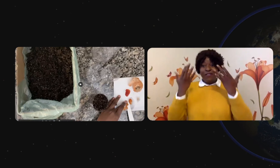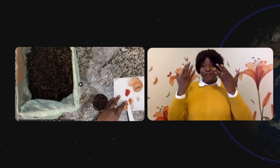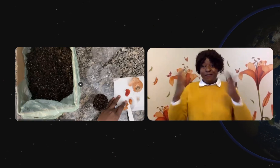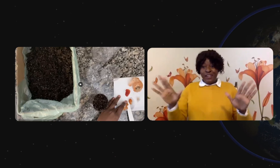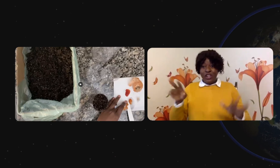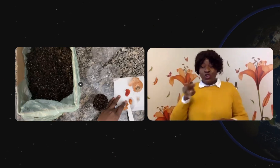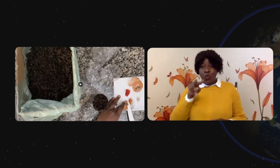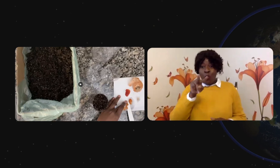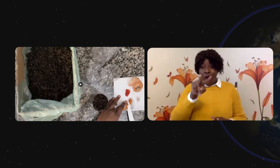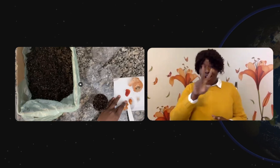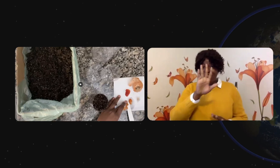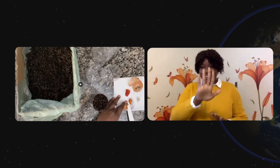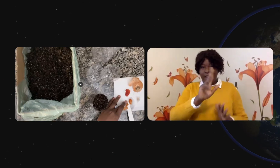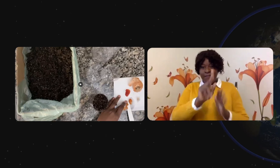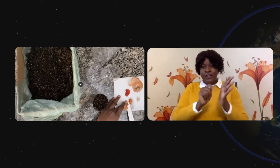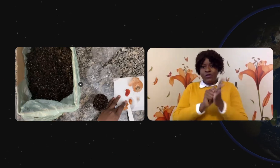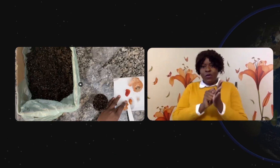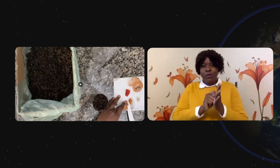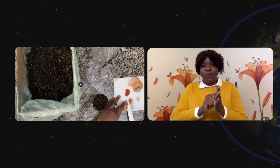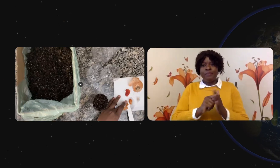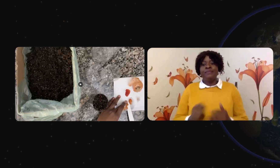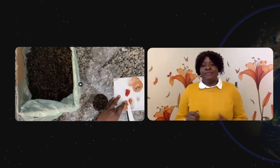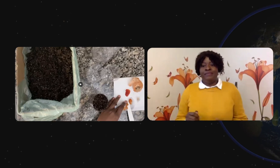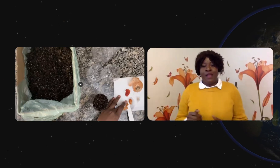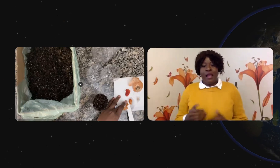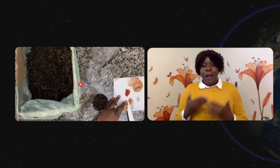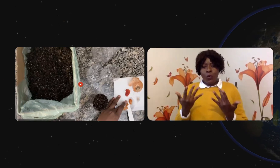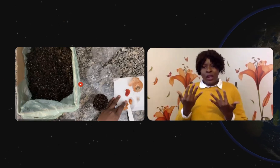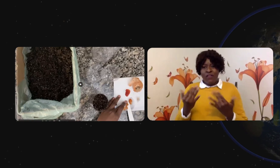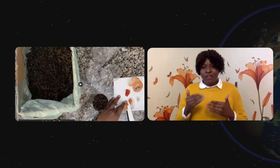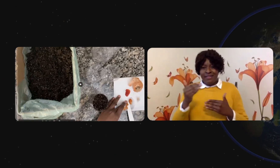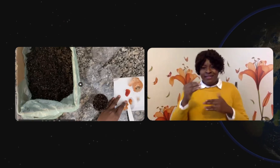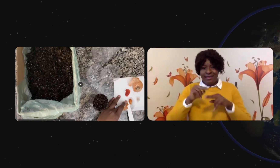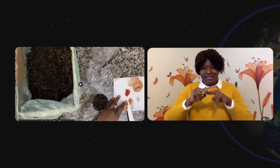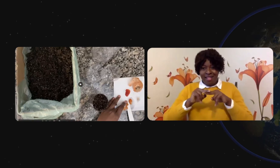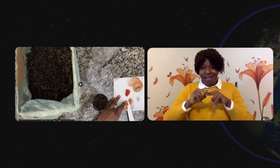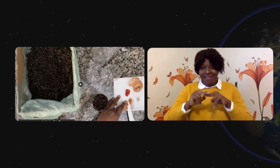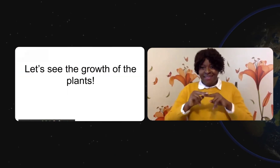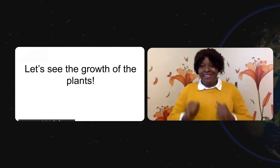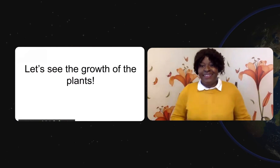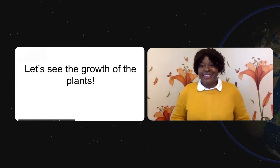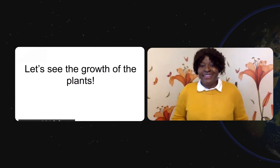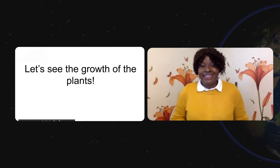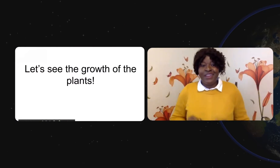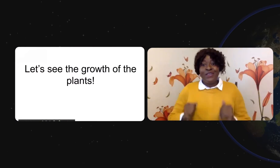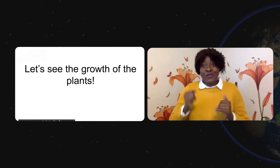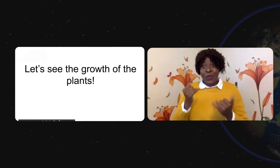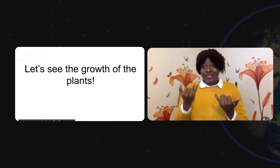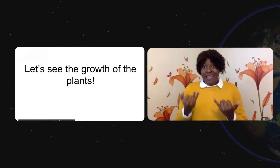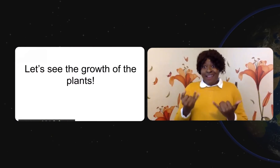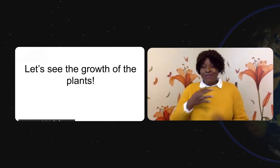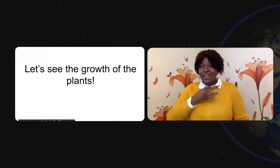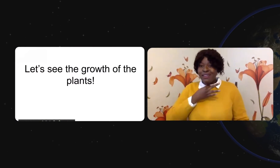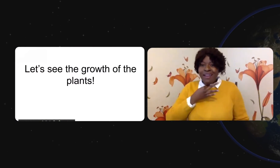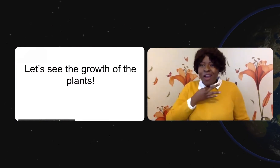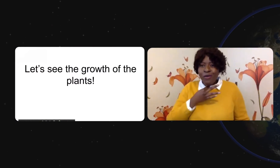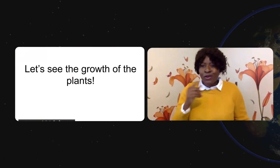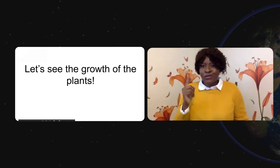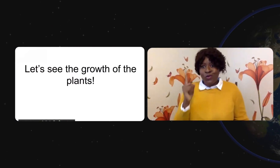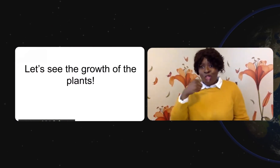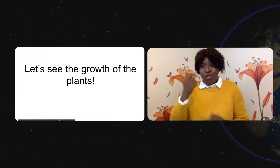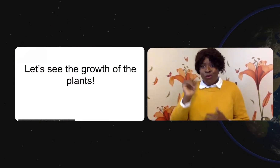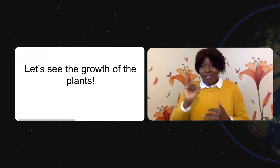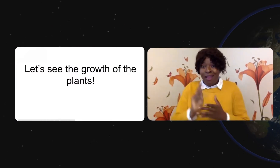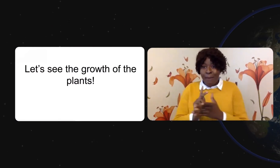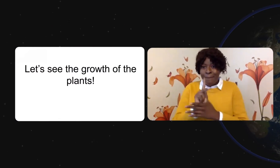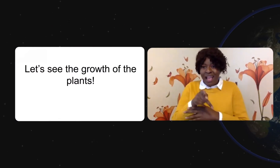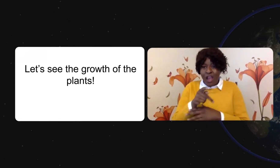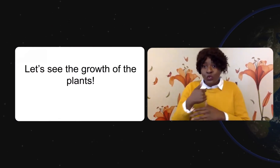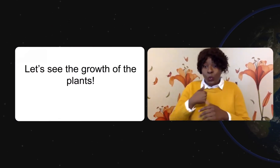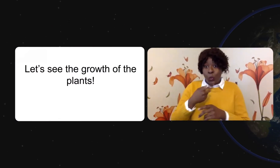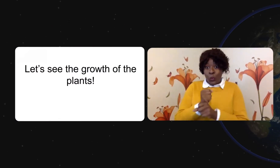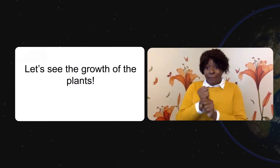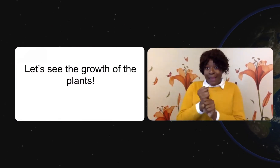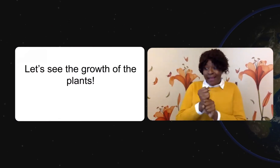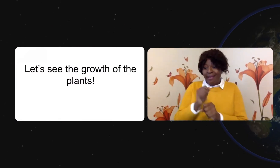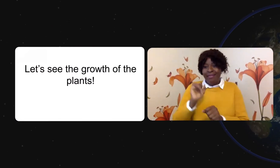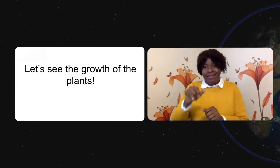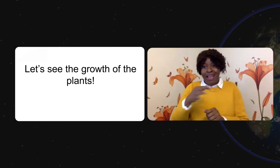Now that you've watched the video, what do you think the plants will look like after